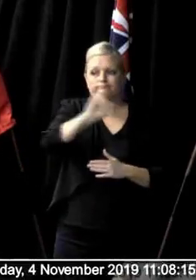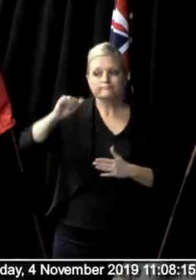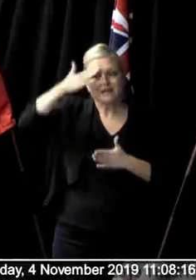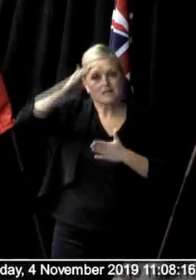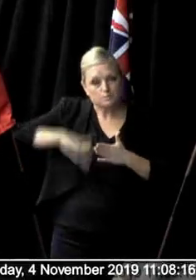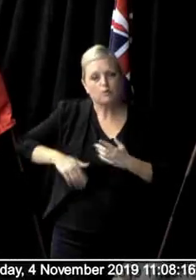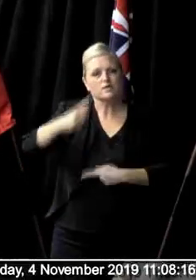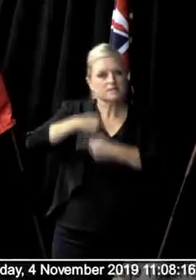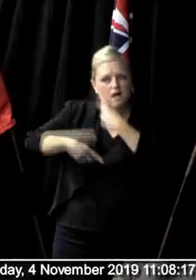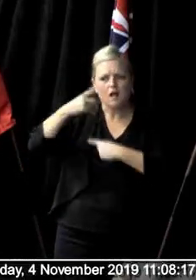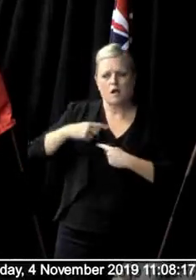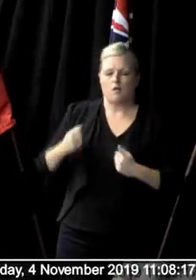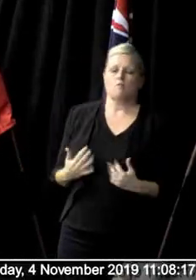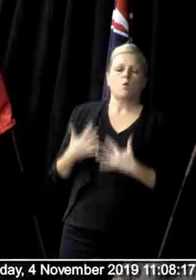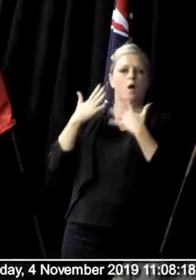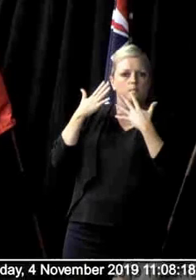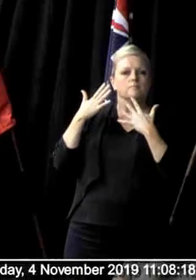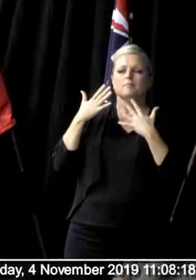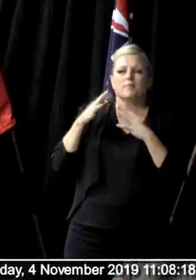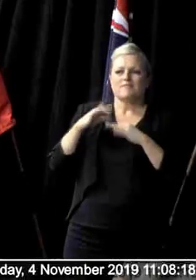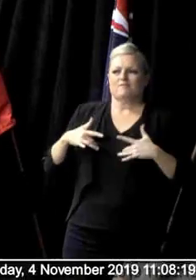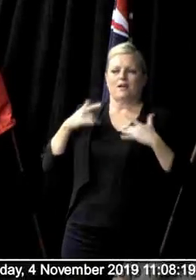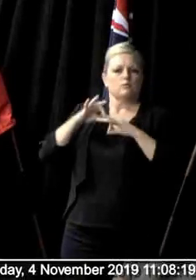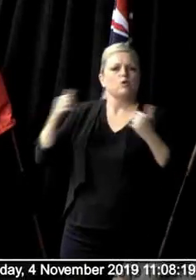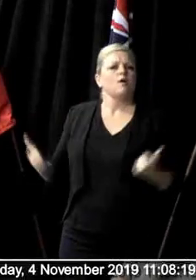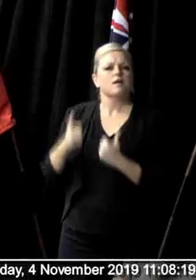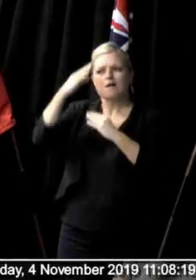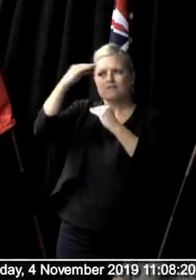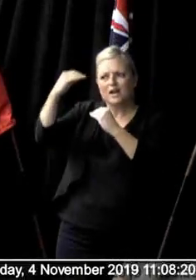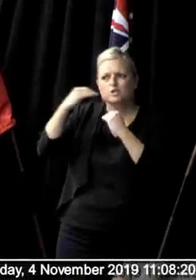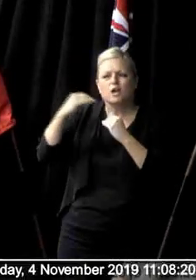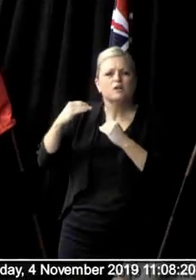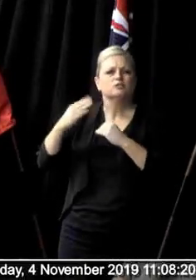students with disability when they’ve not been given skills, training or resources